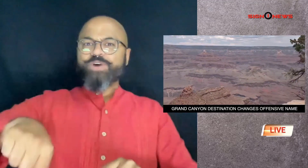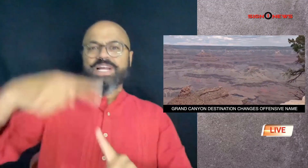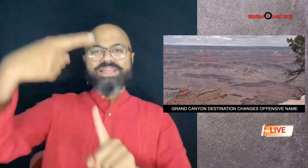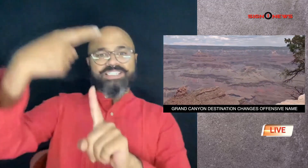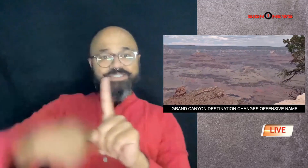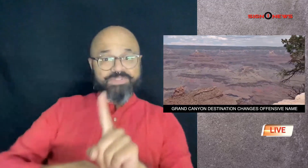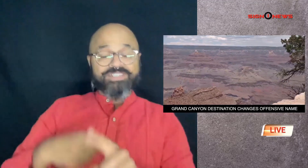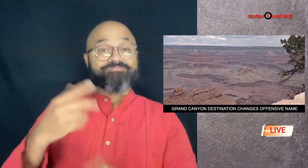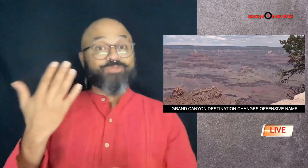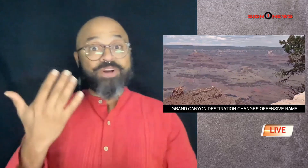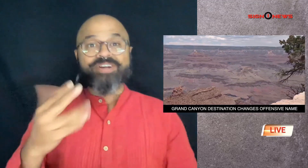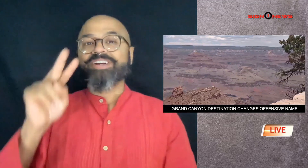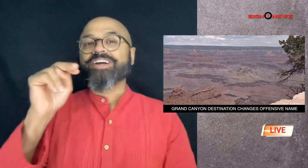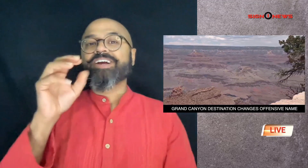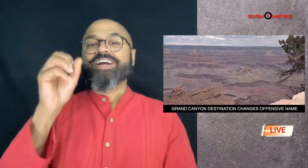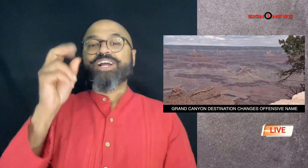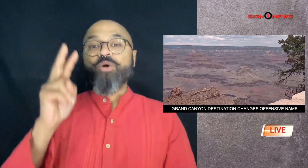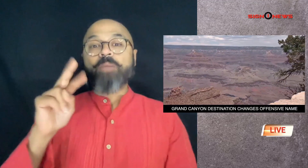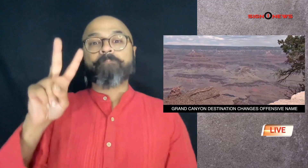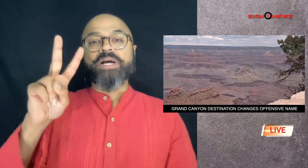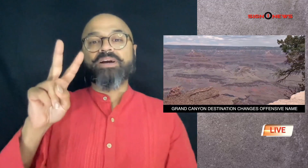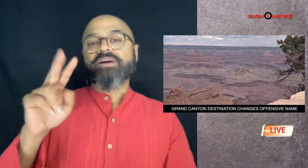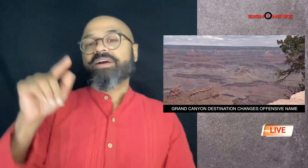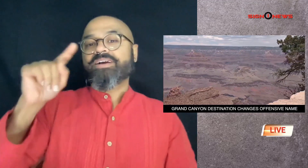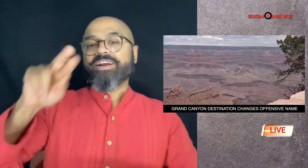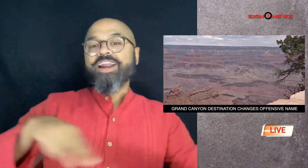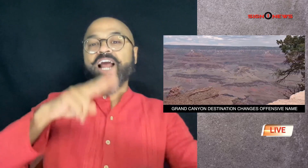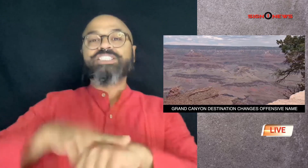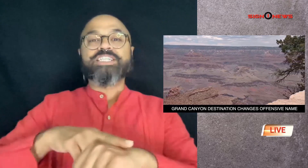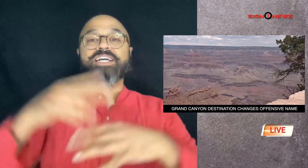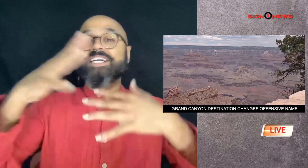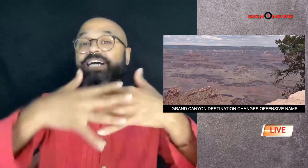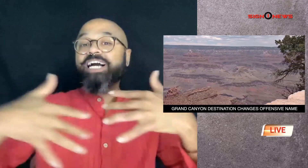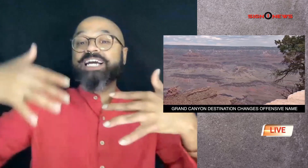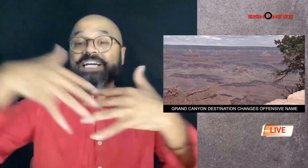because November is National Native American heritage month